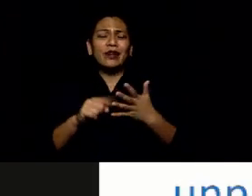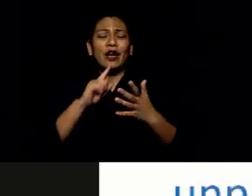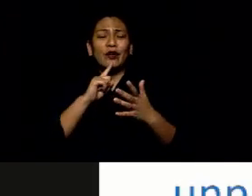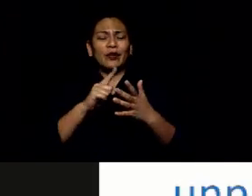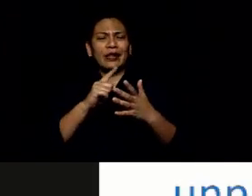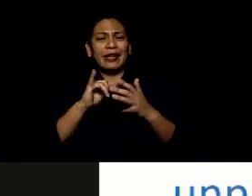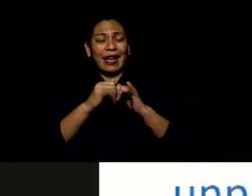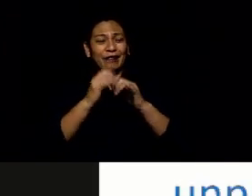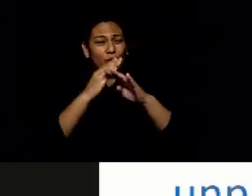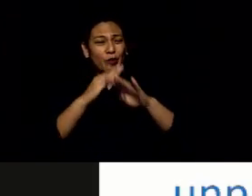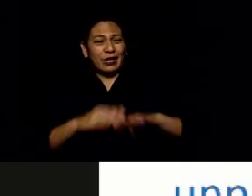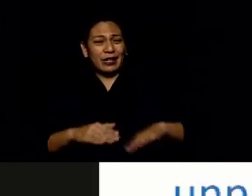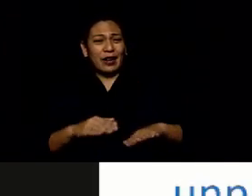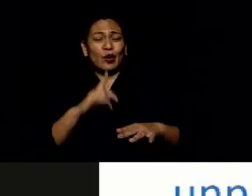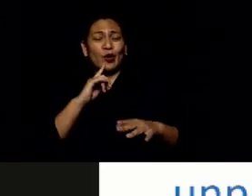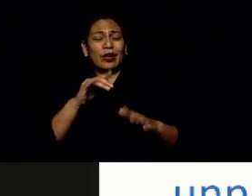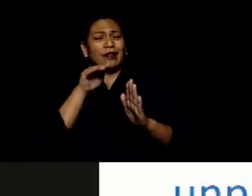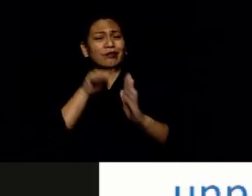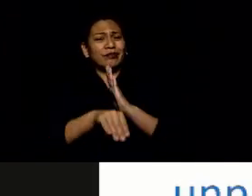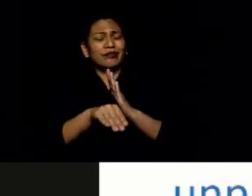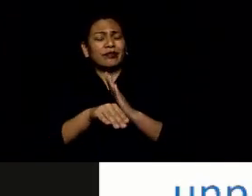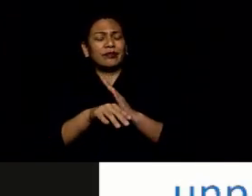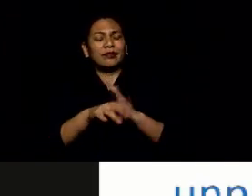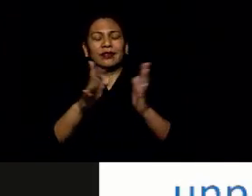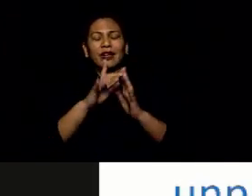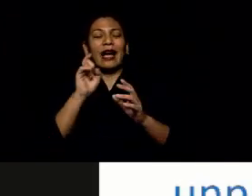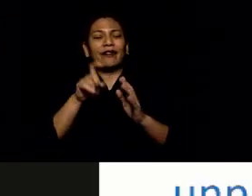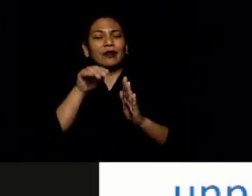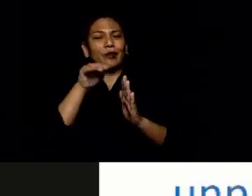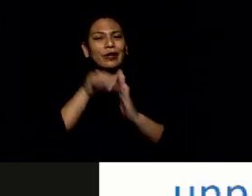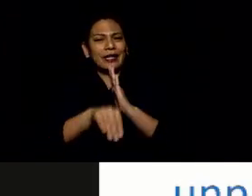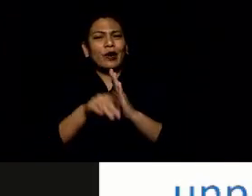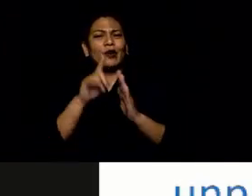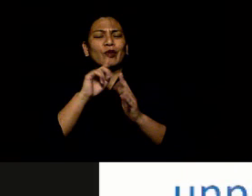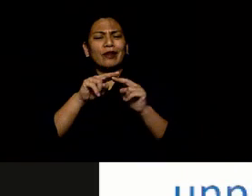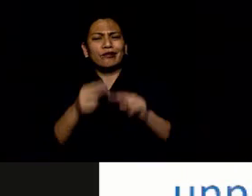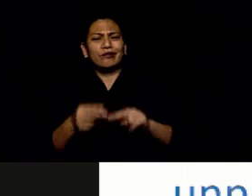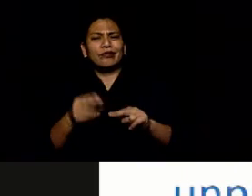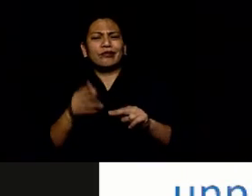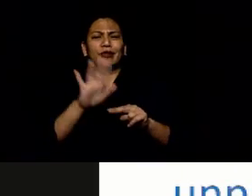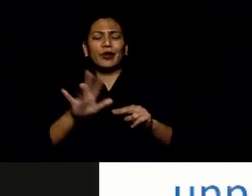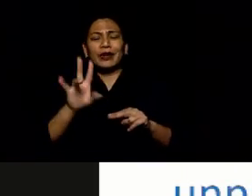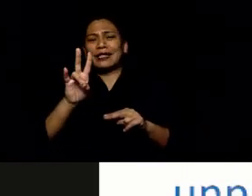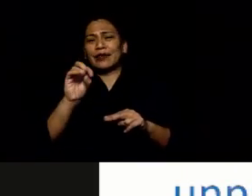Basically we need to bring down, uh, carbon emissions by about 7%